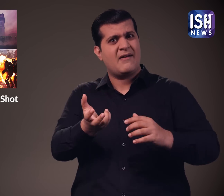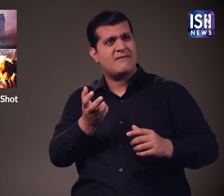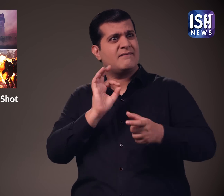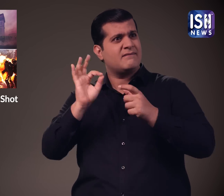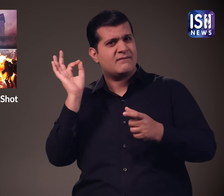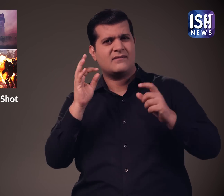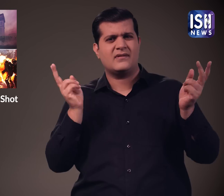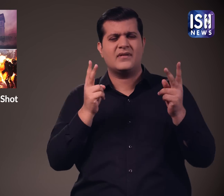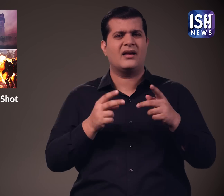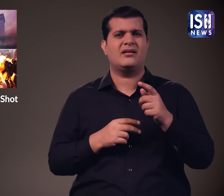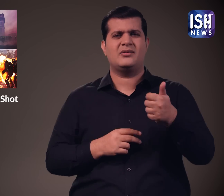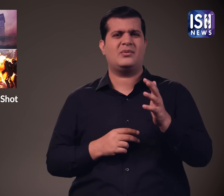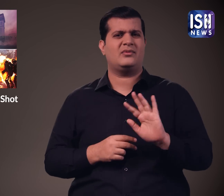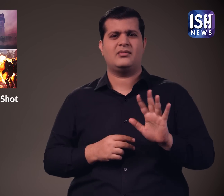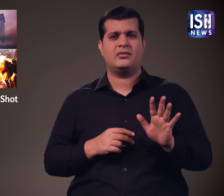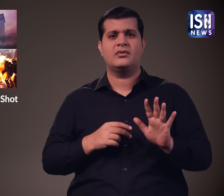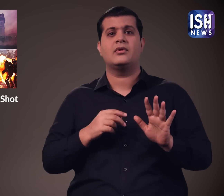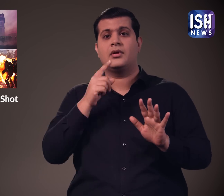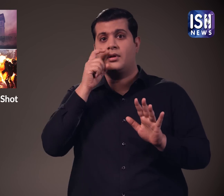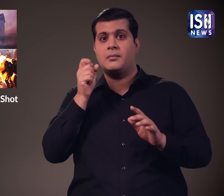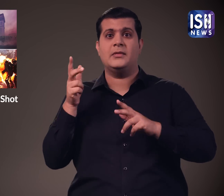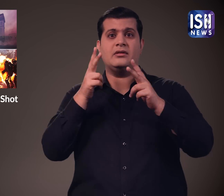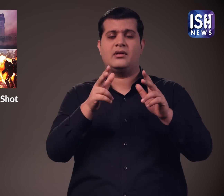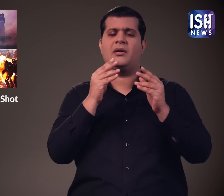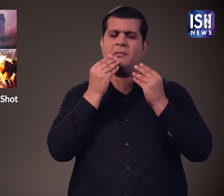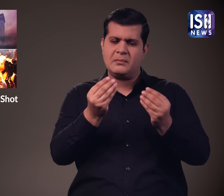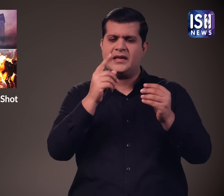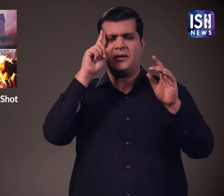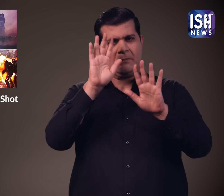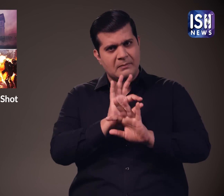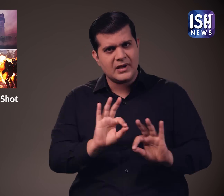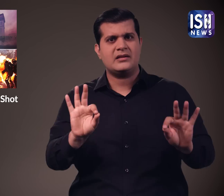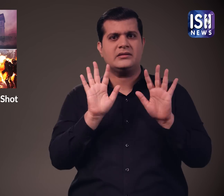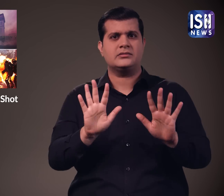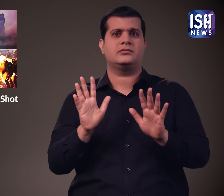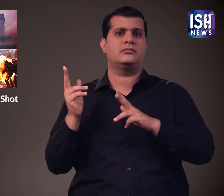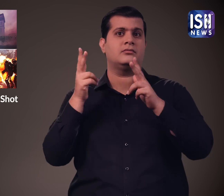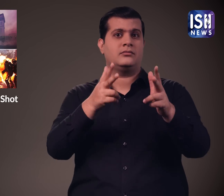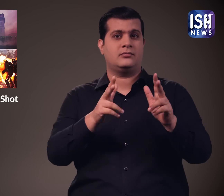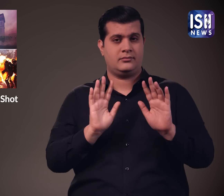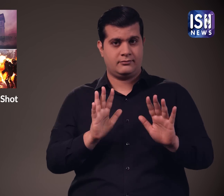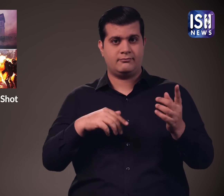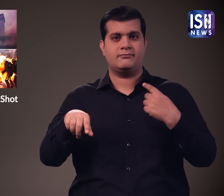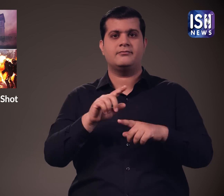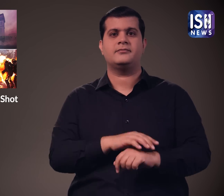I urge everyone to maintain peace.'